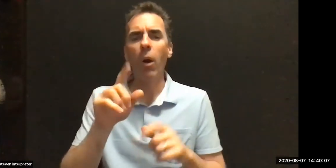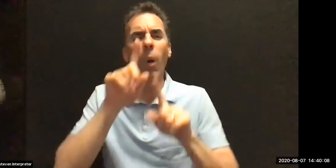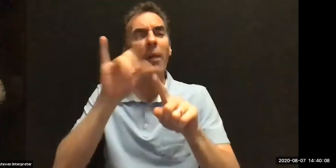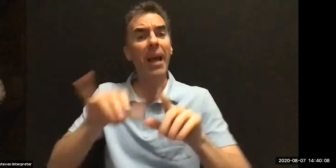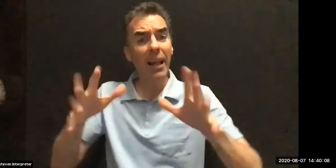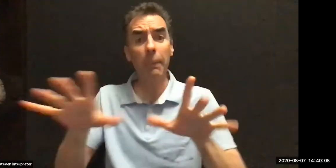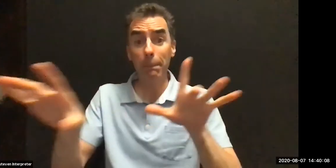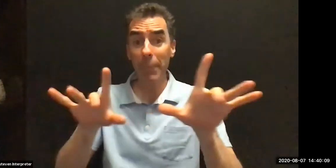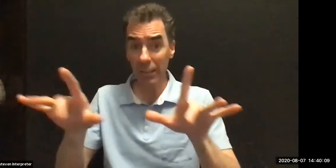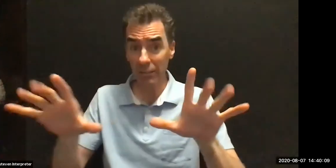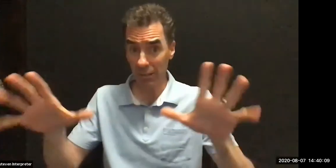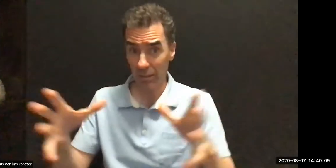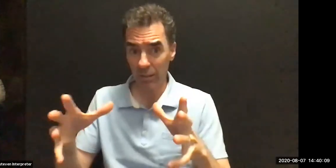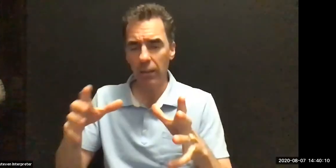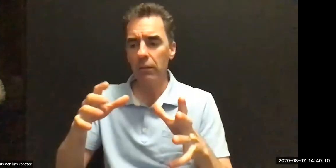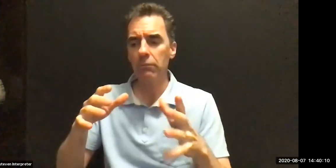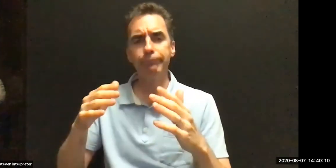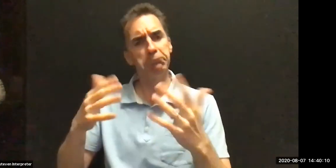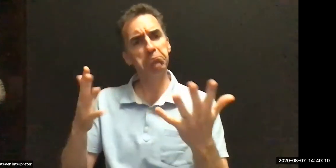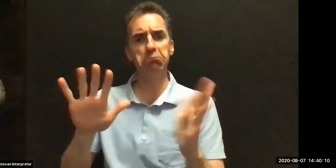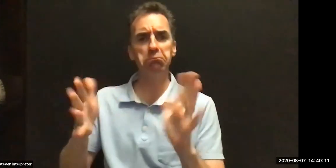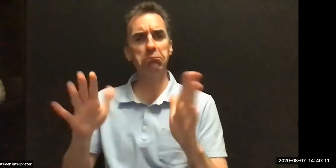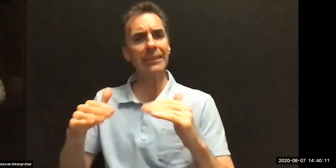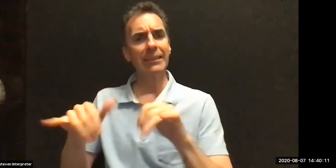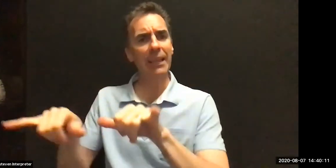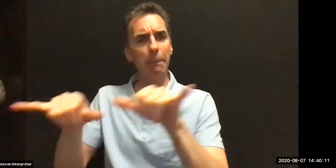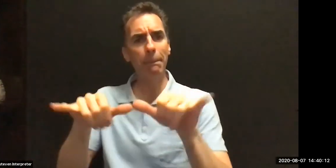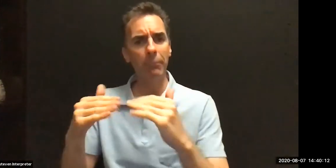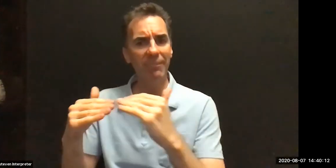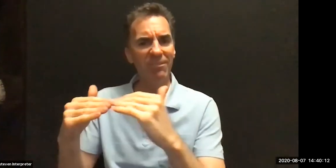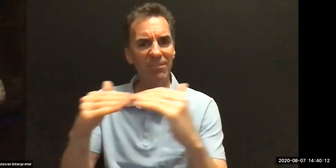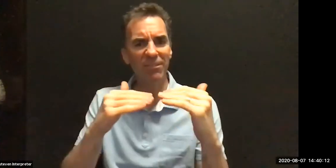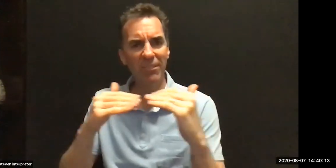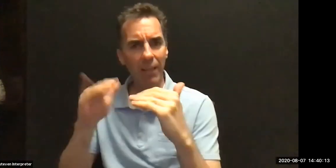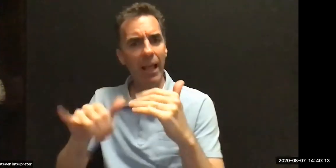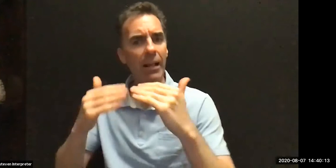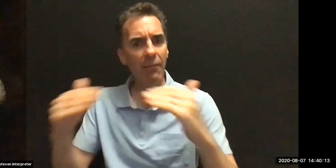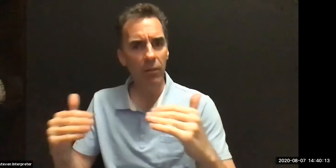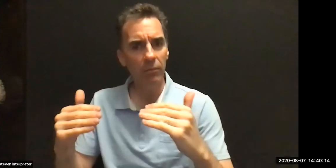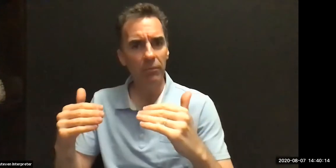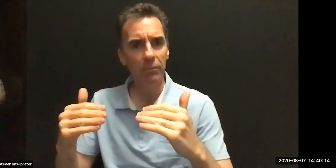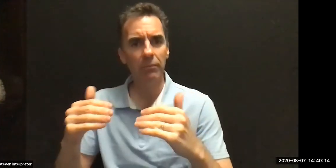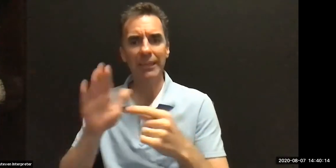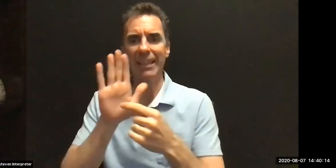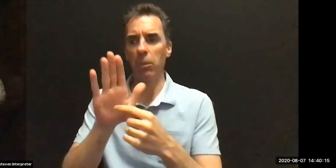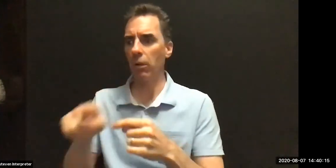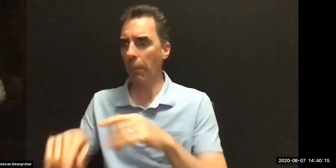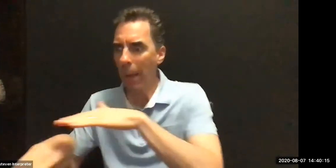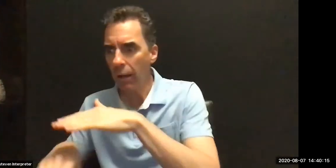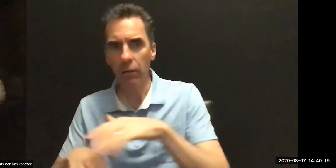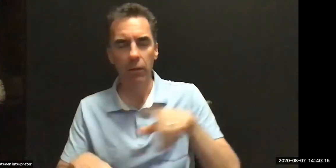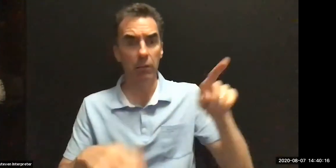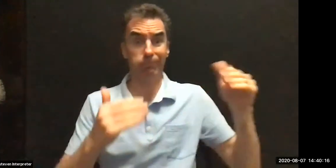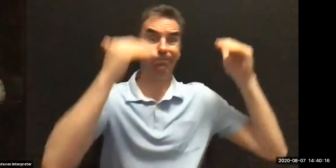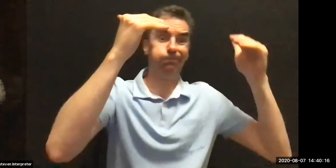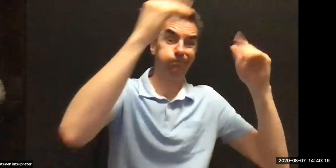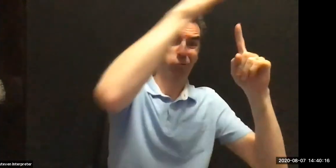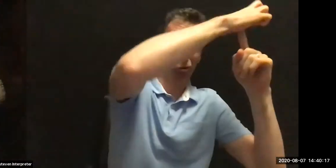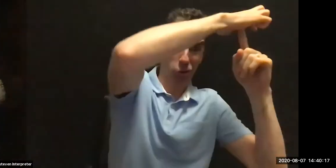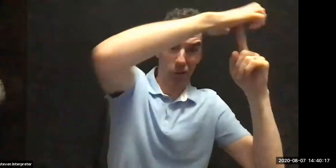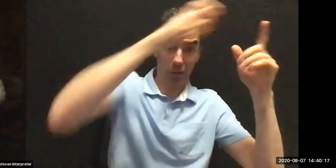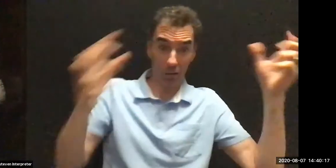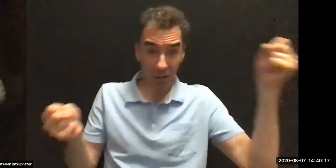Channelle Charest: From a traditional background and making tech more inclusive because also technology is what drives our kind of world today. And so having